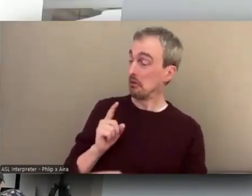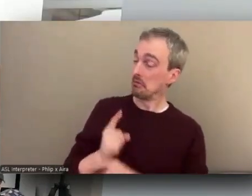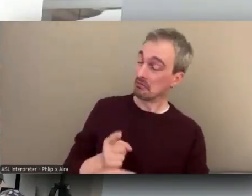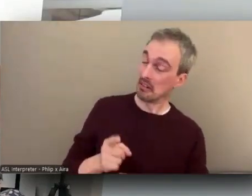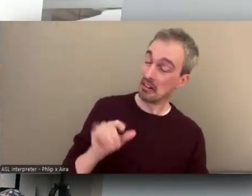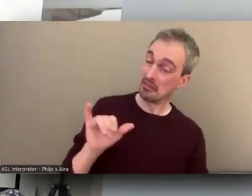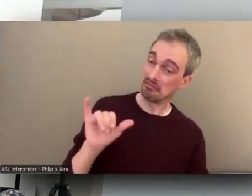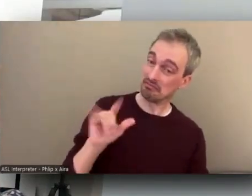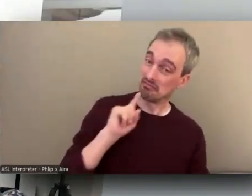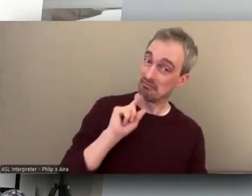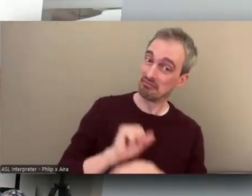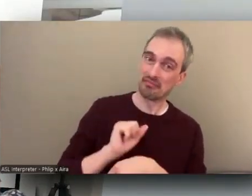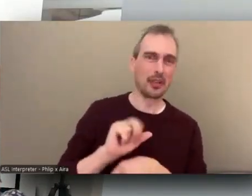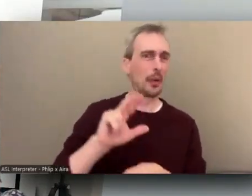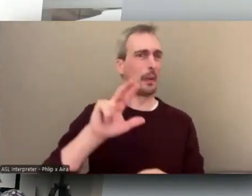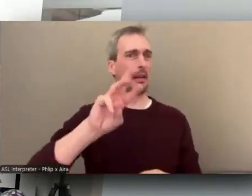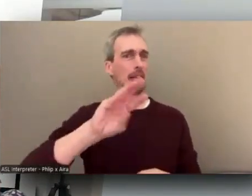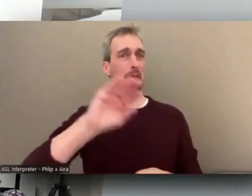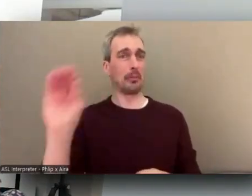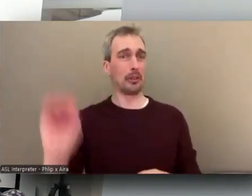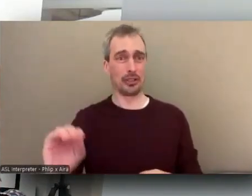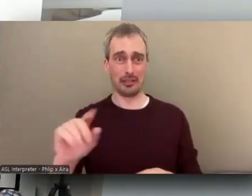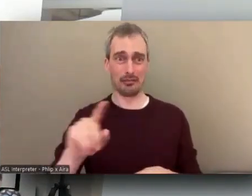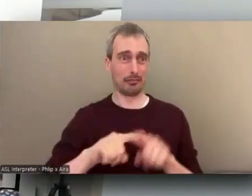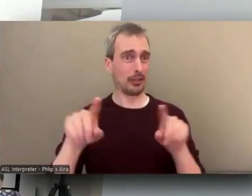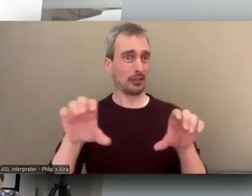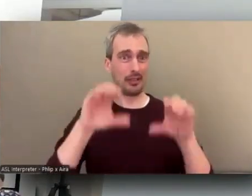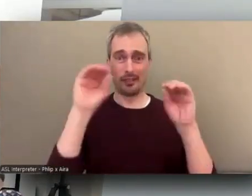to 36% without actually doing anything? Yeah. It's detection. It's process.